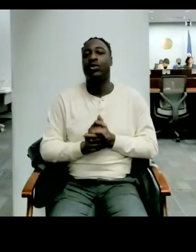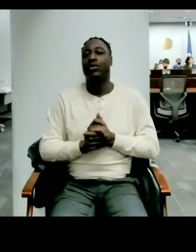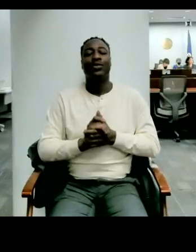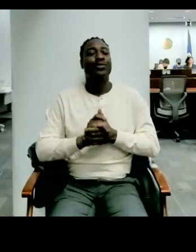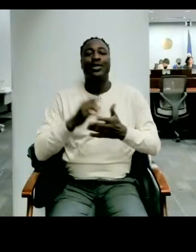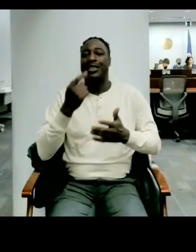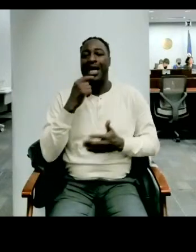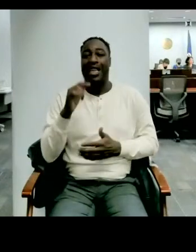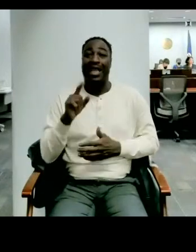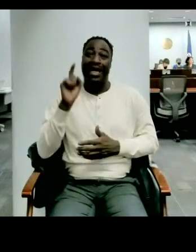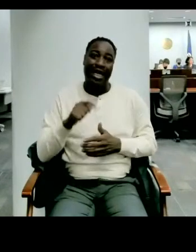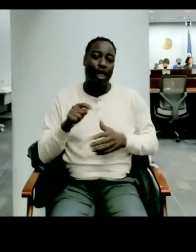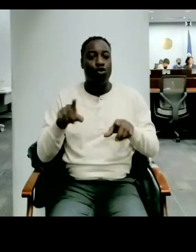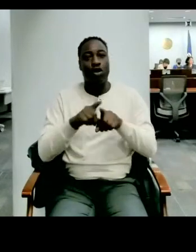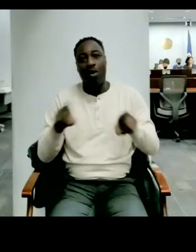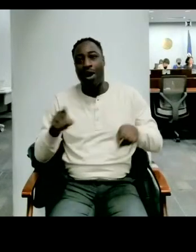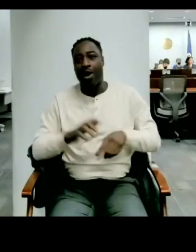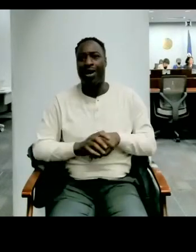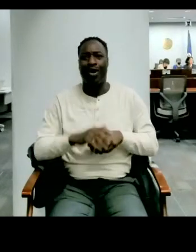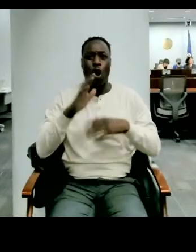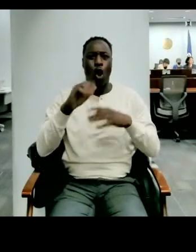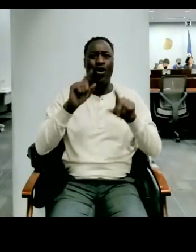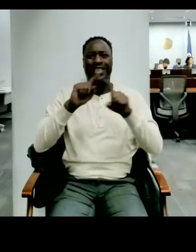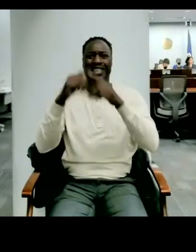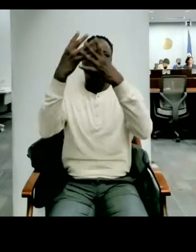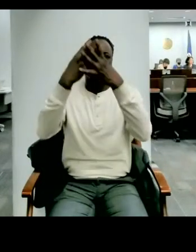bias algorithmic screens and criminal history bans.